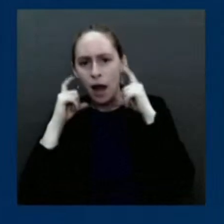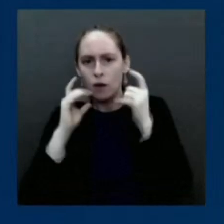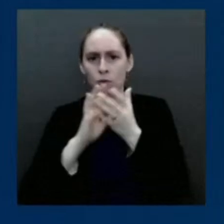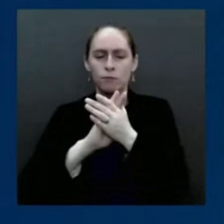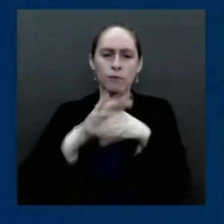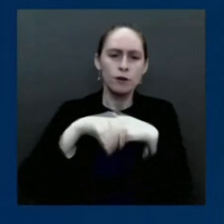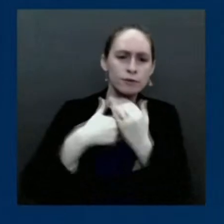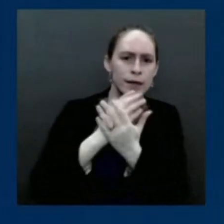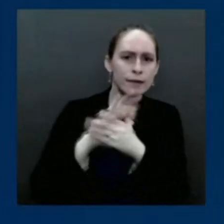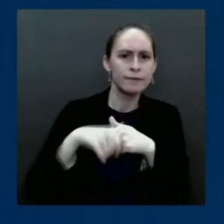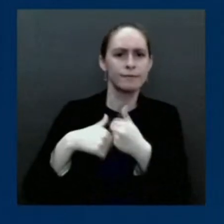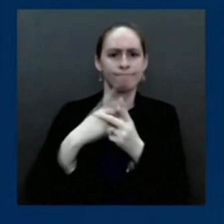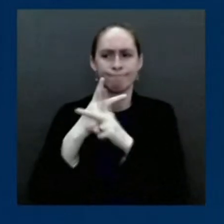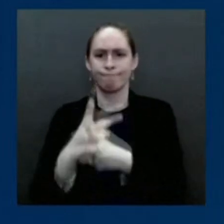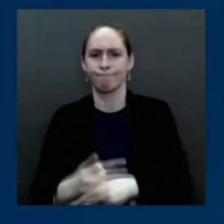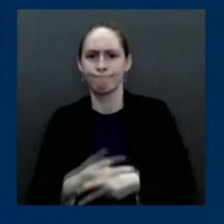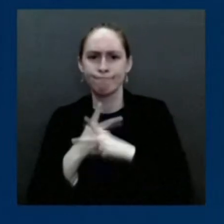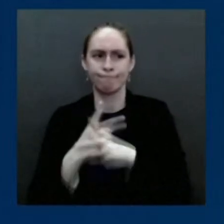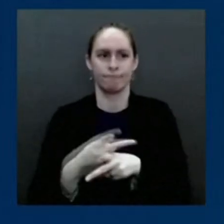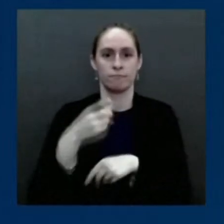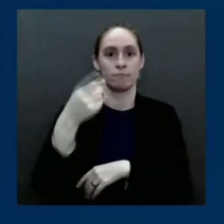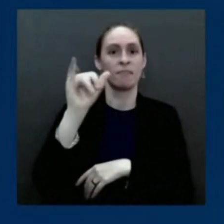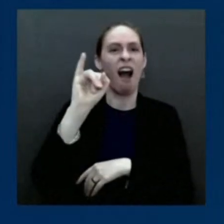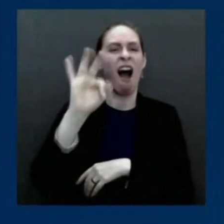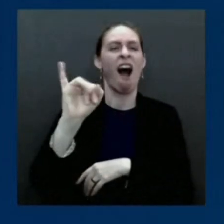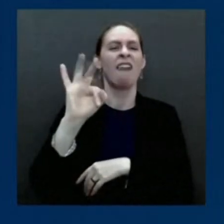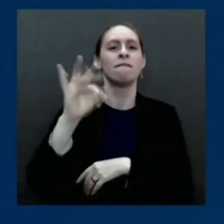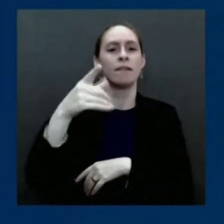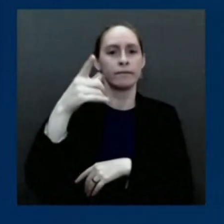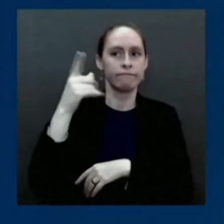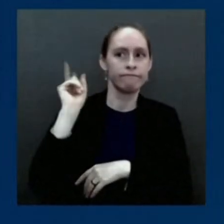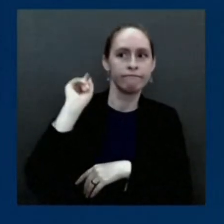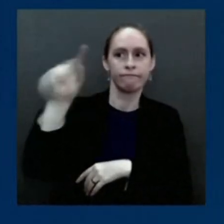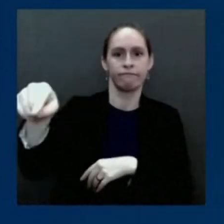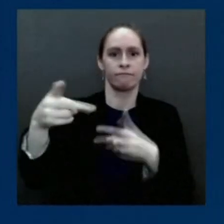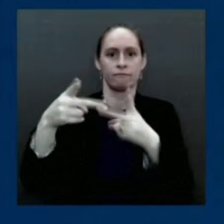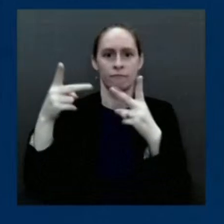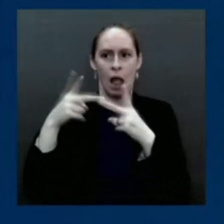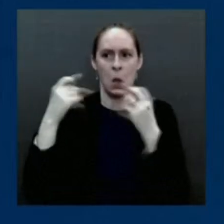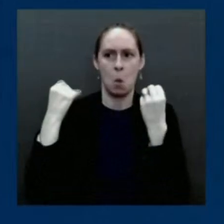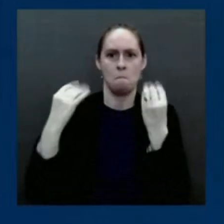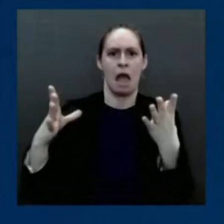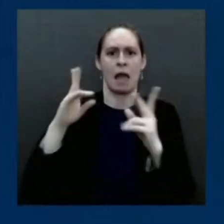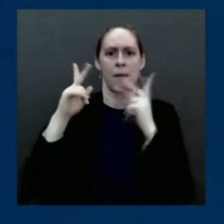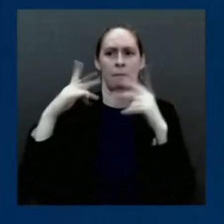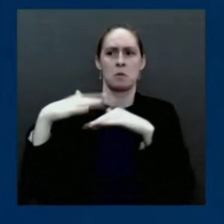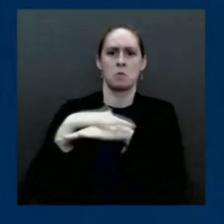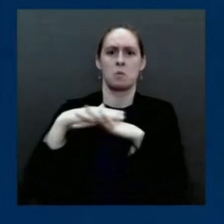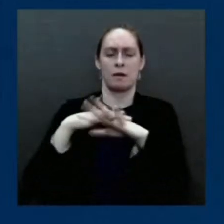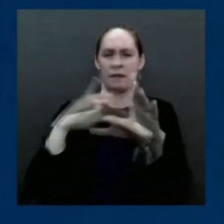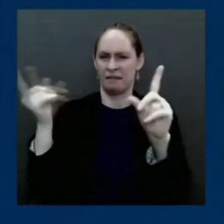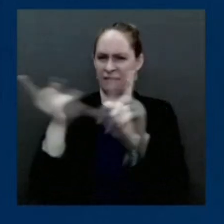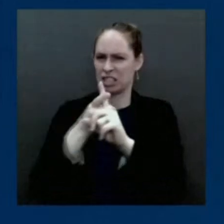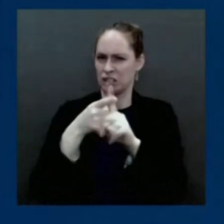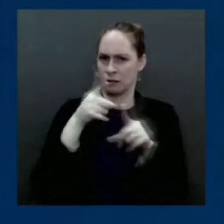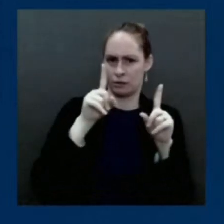WASHING YOUR HANDS FREQUENTLY AND TESTING BEFORE GATHERING WHEN POSSIBLE. HOW WELL EACH OF THESE